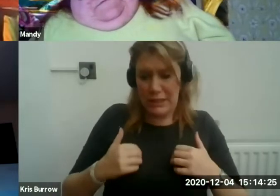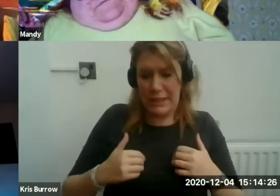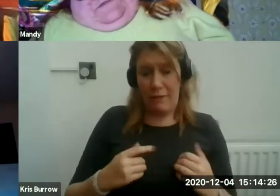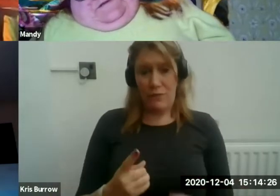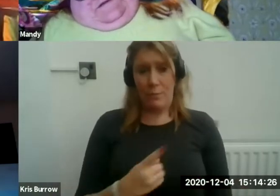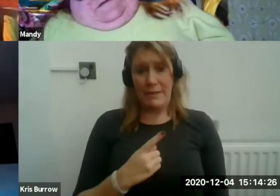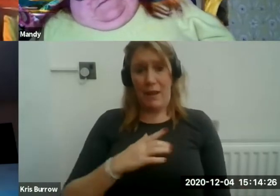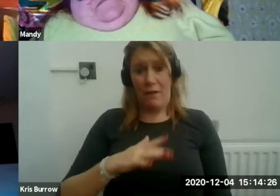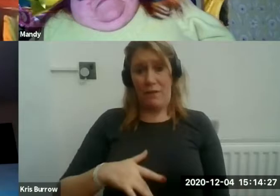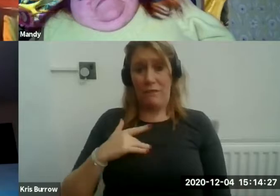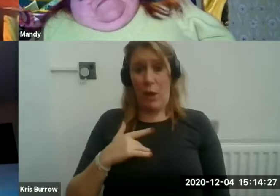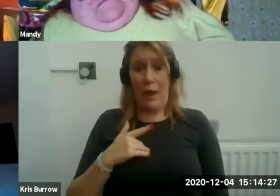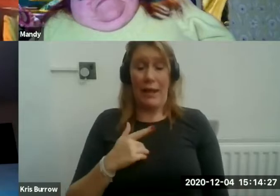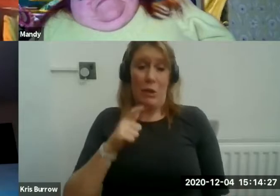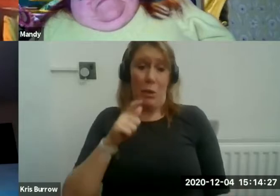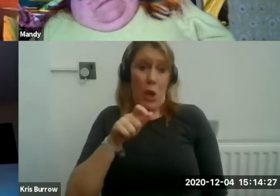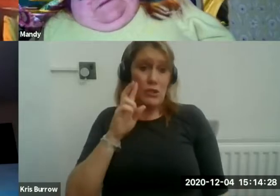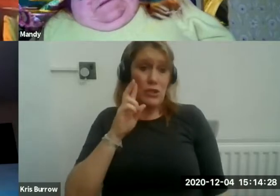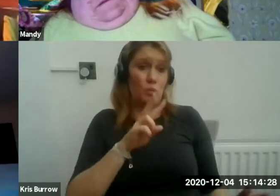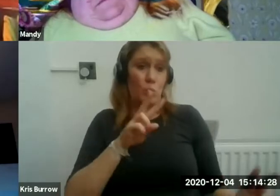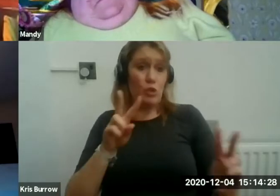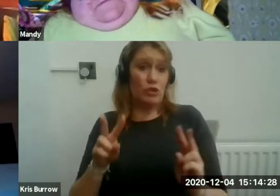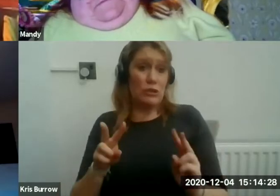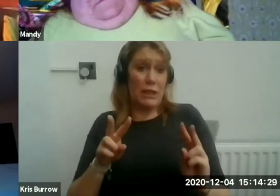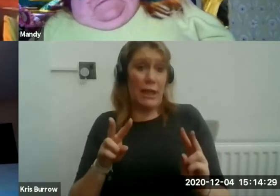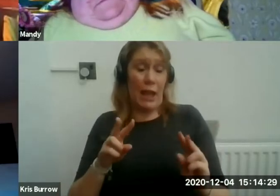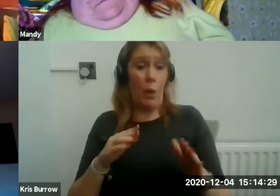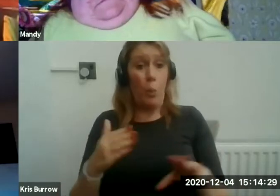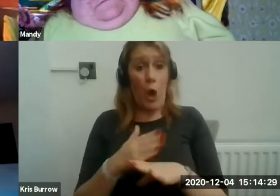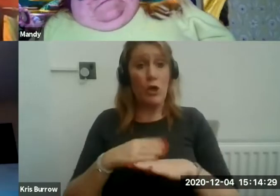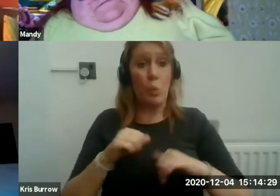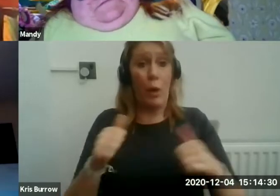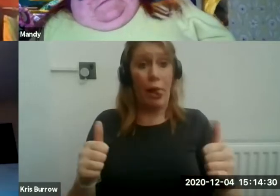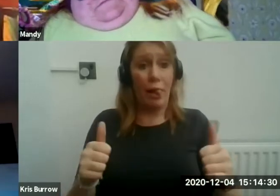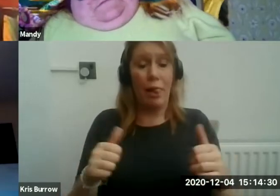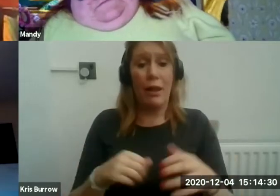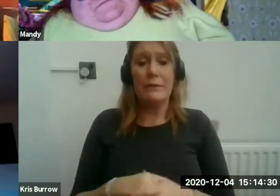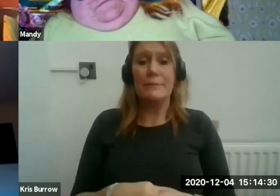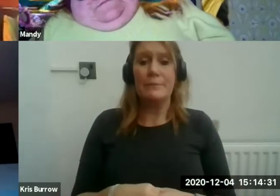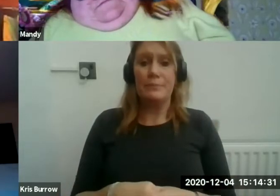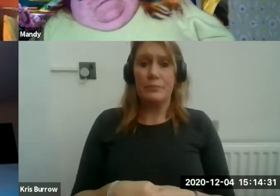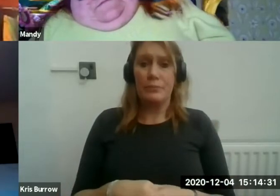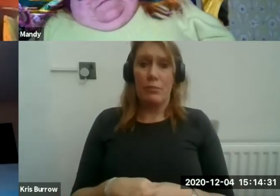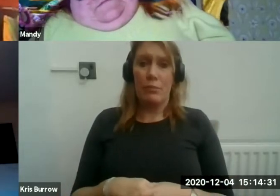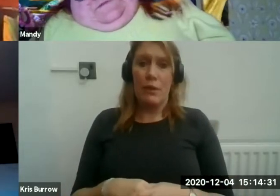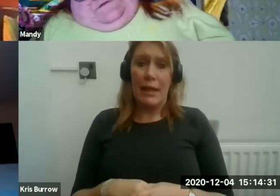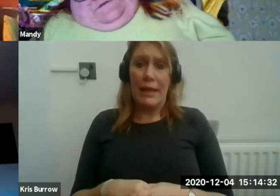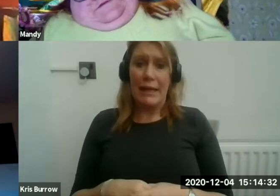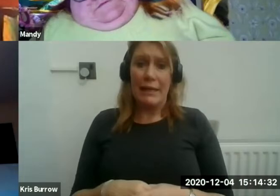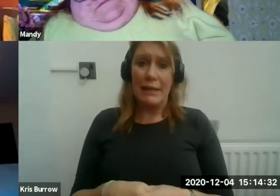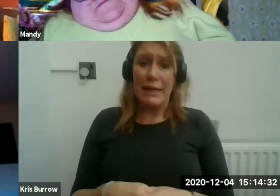a punter it worked very, very well. How did you, is that something that you would usually do anyway or is that